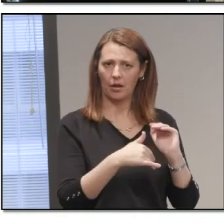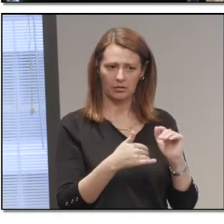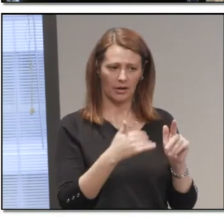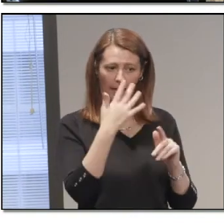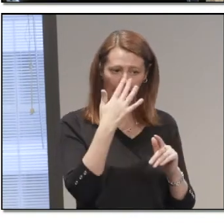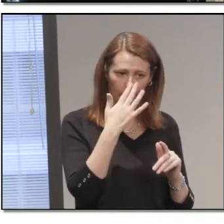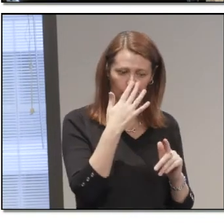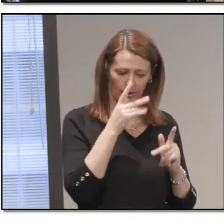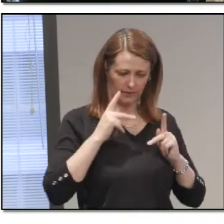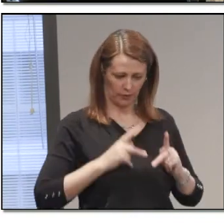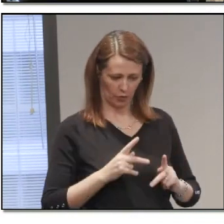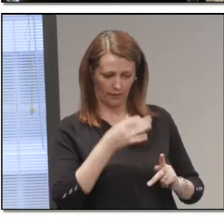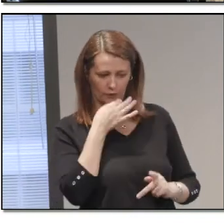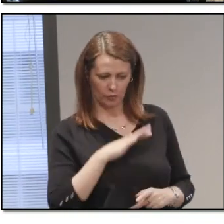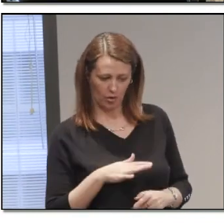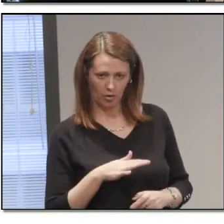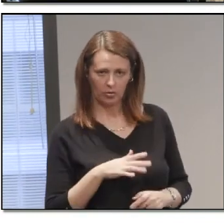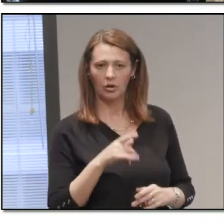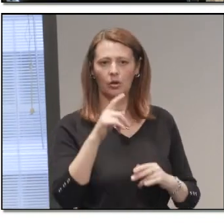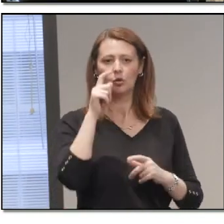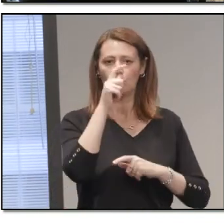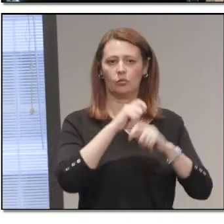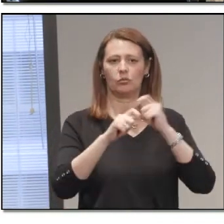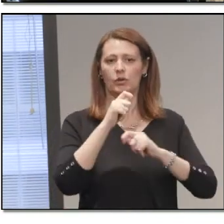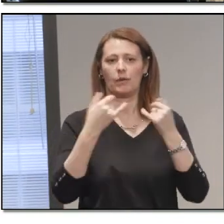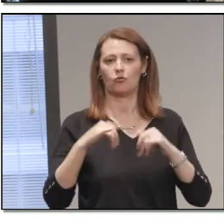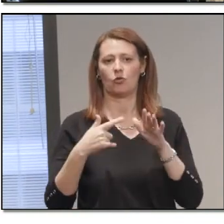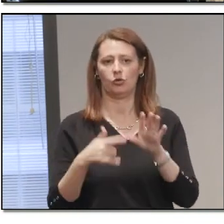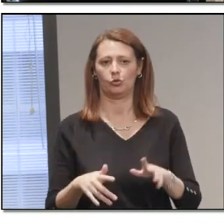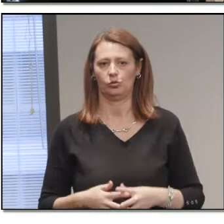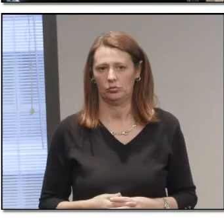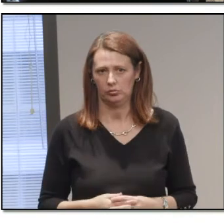and the physiology of the child, you can get a very wrong result. You can see here her data